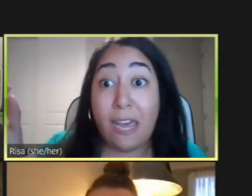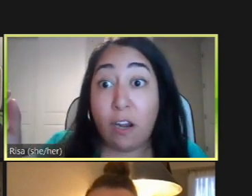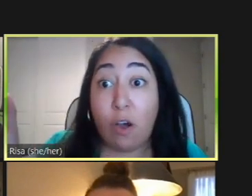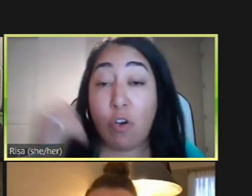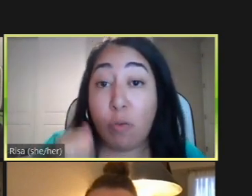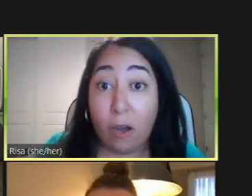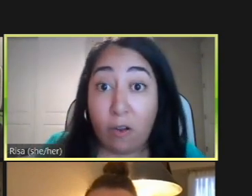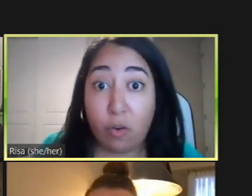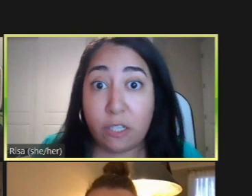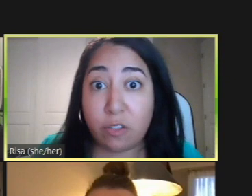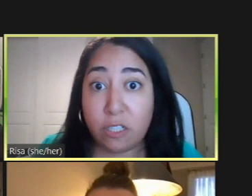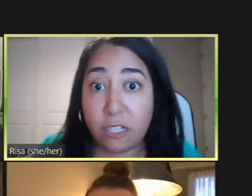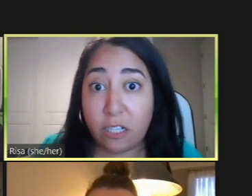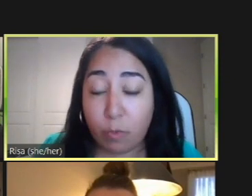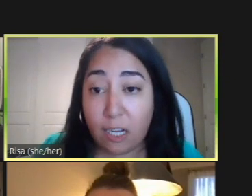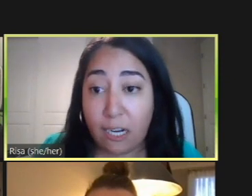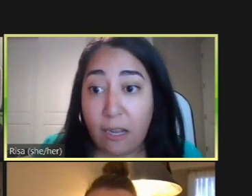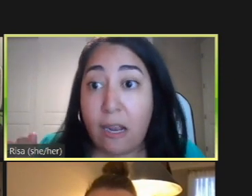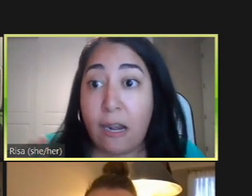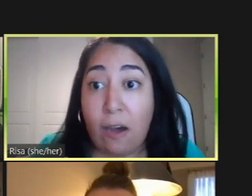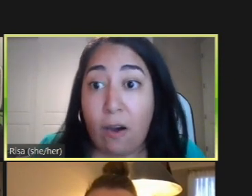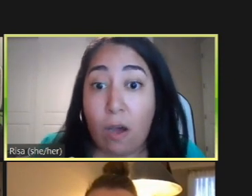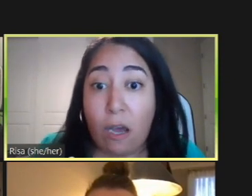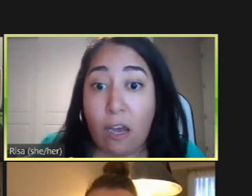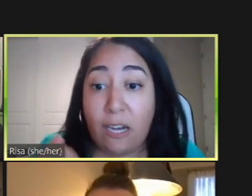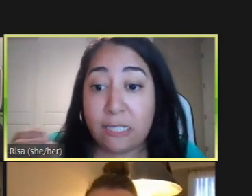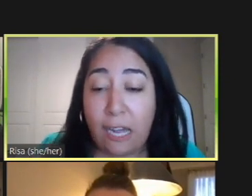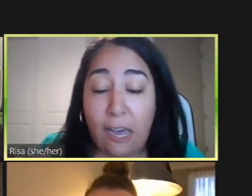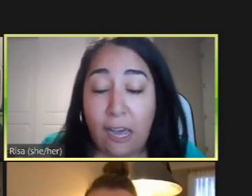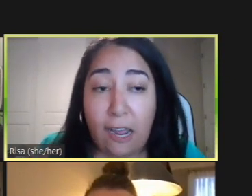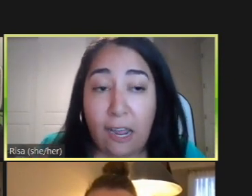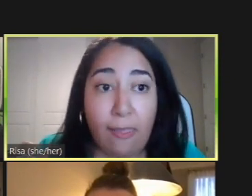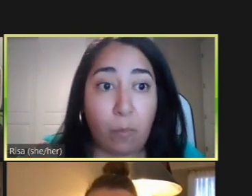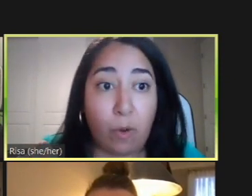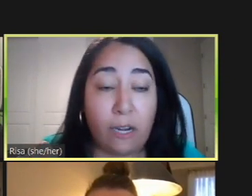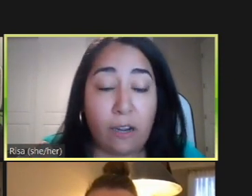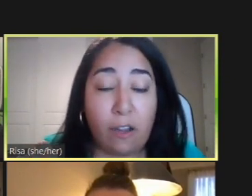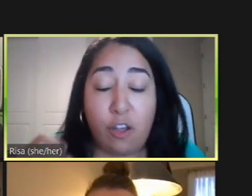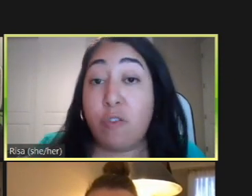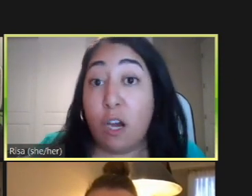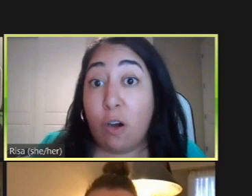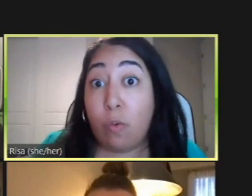pin her partner when she's interpreting. Now, let's say that someone you know,